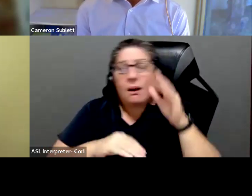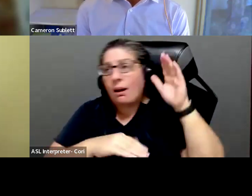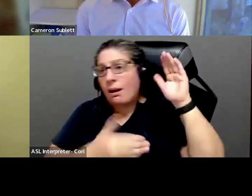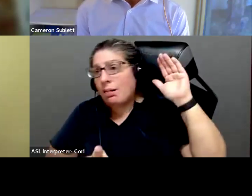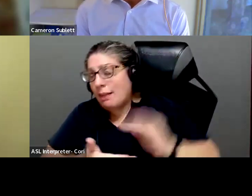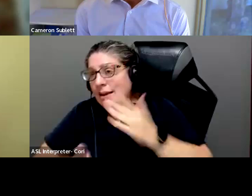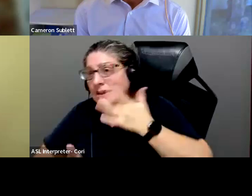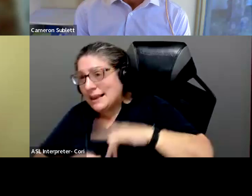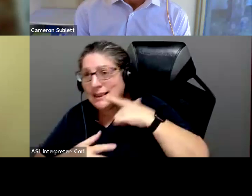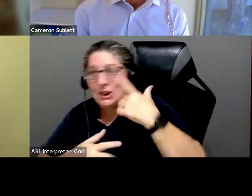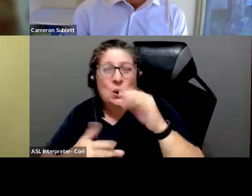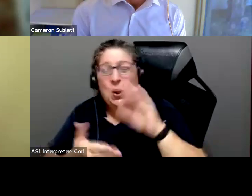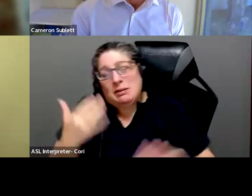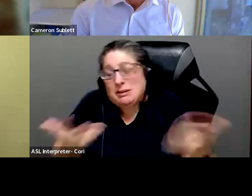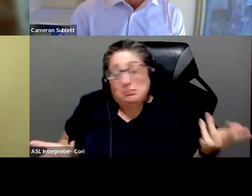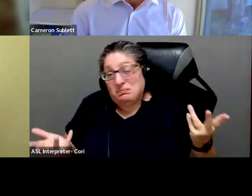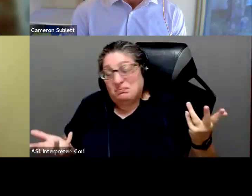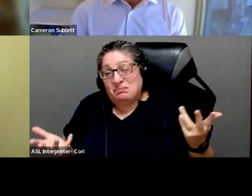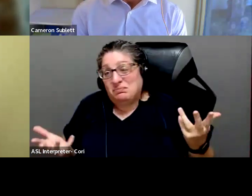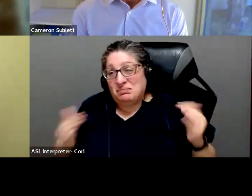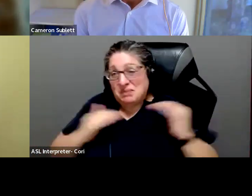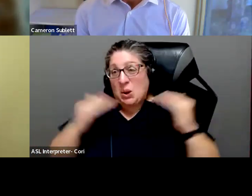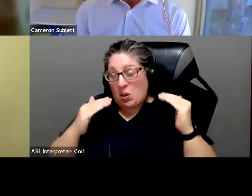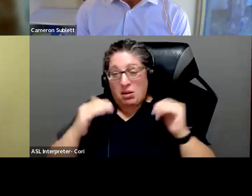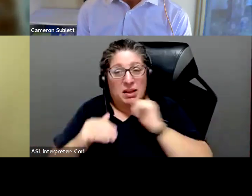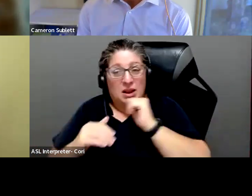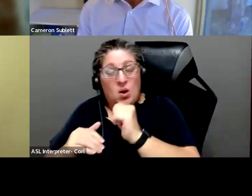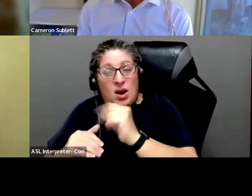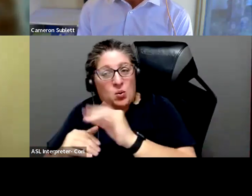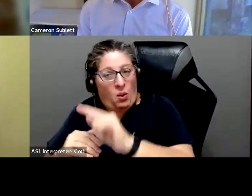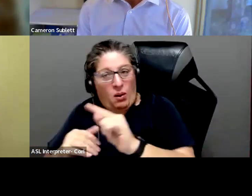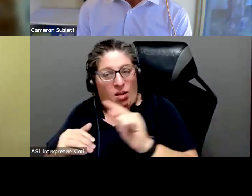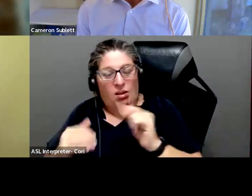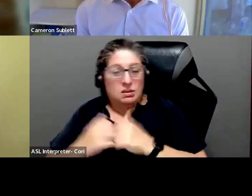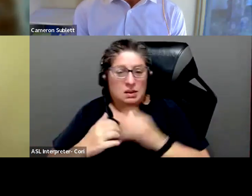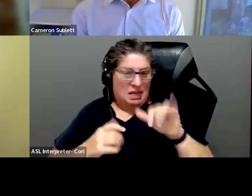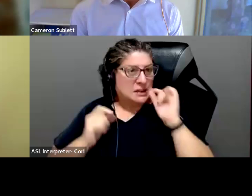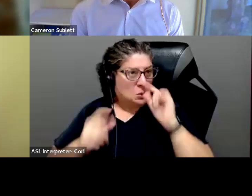to college. Then there nonrural counter part which I think is surprising to most people.